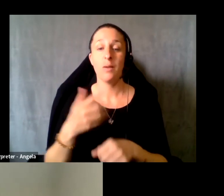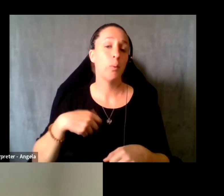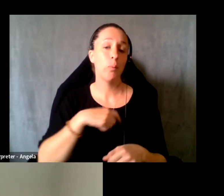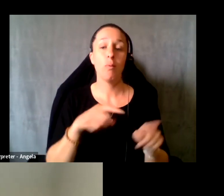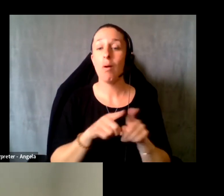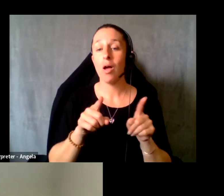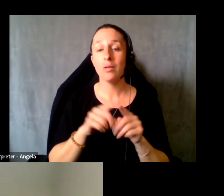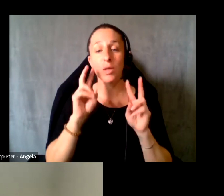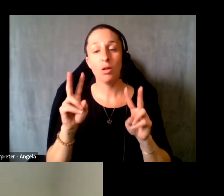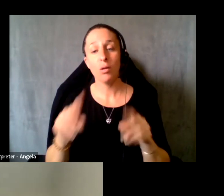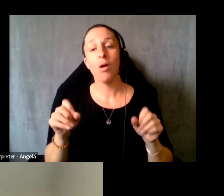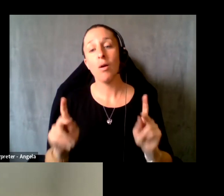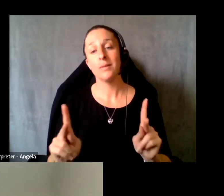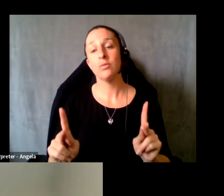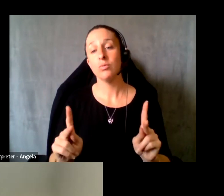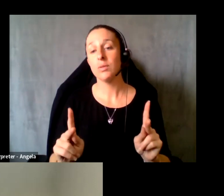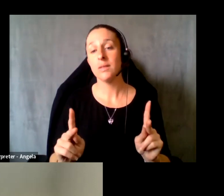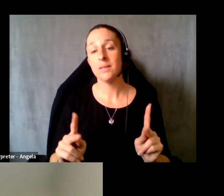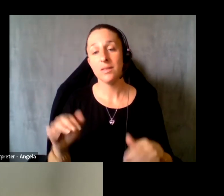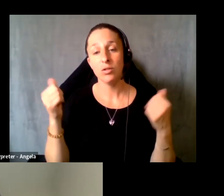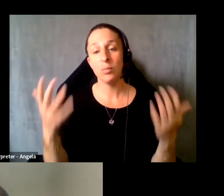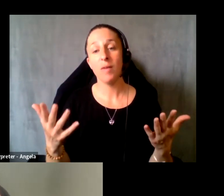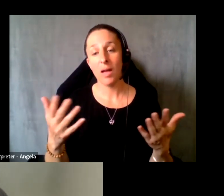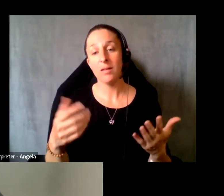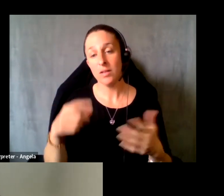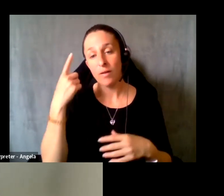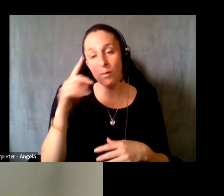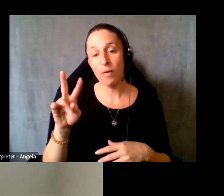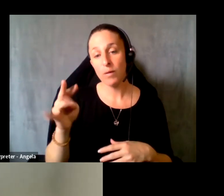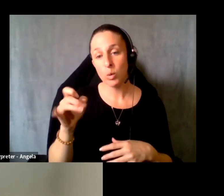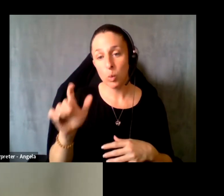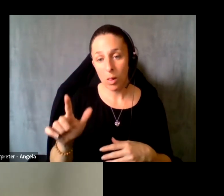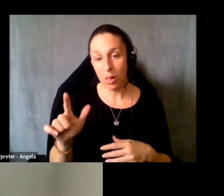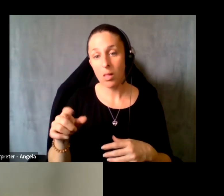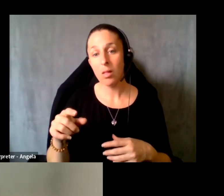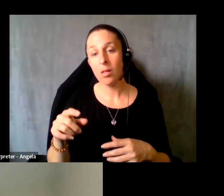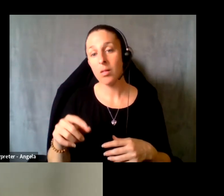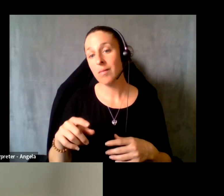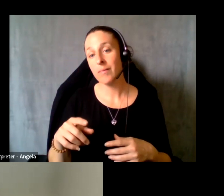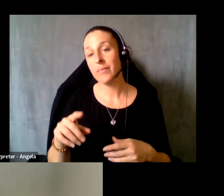at opportunities to provide virtual formats for folks, so that rather than having to come